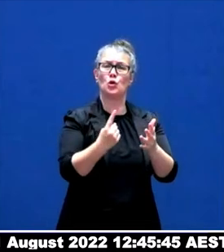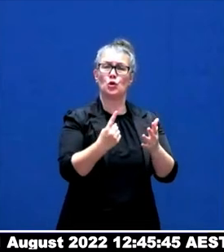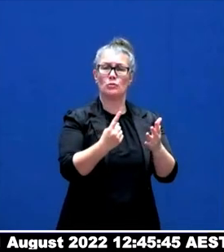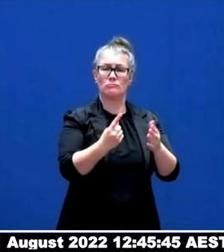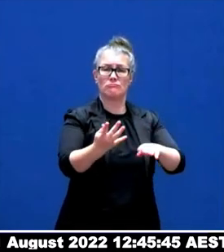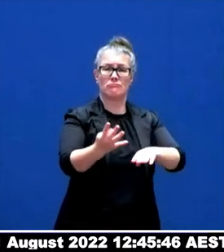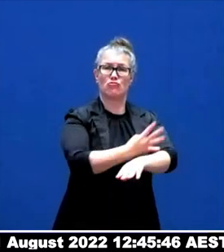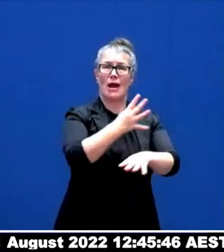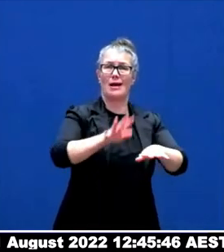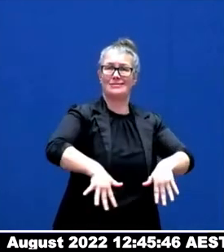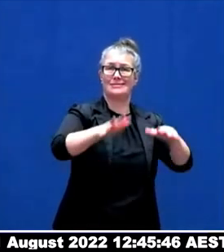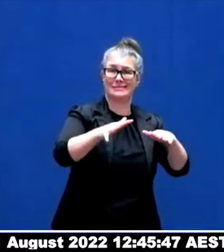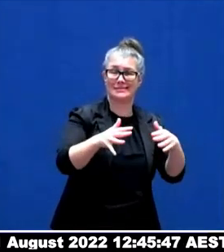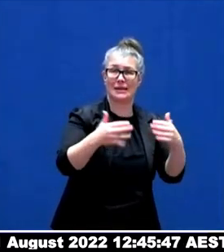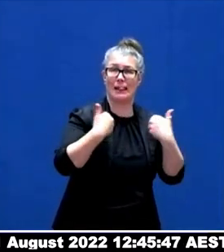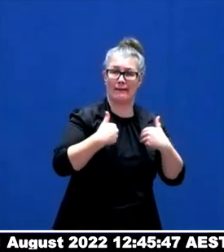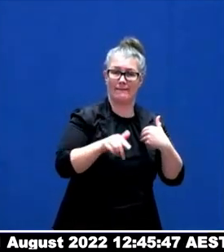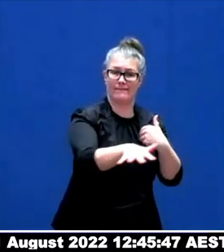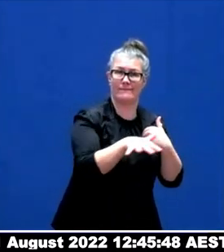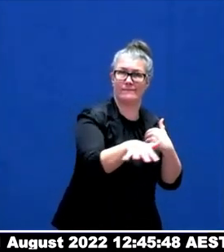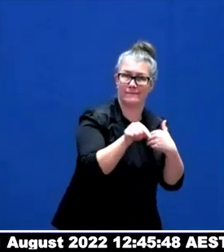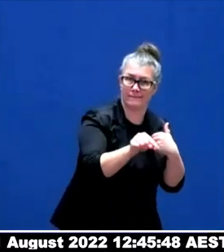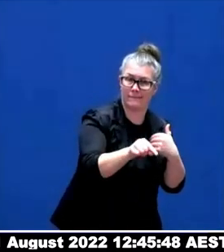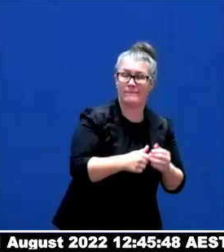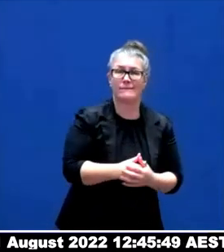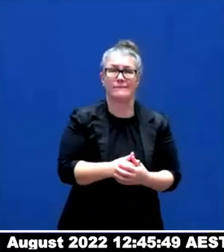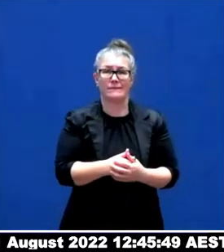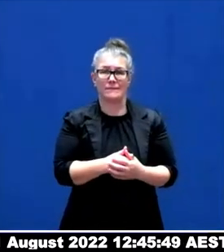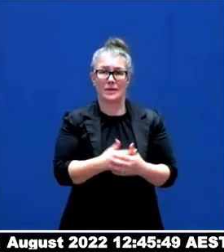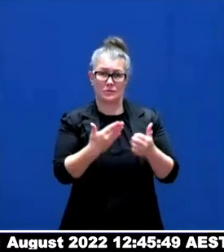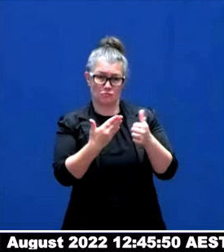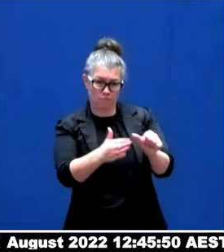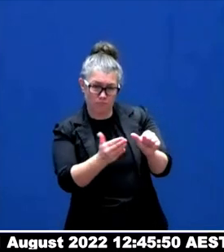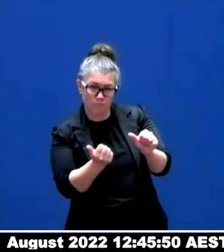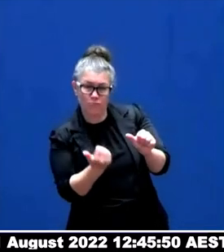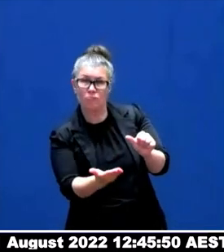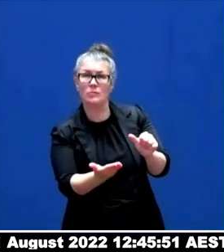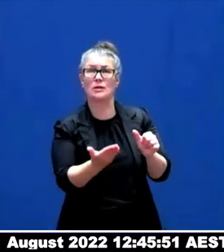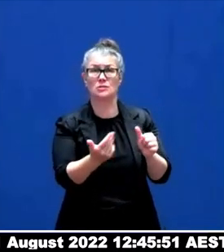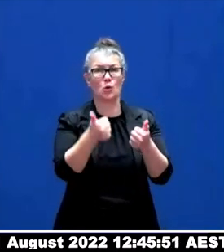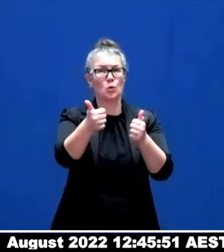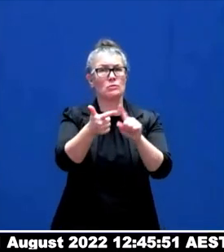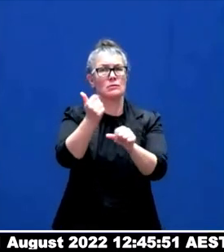supports. And the reason I mention this is I think it's a good example of how government